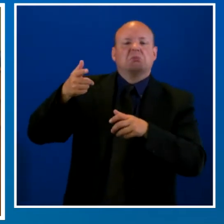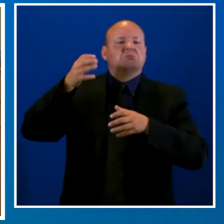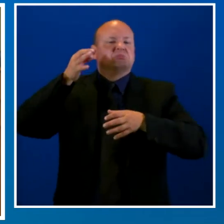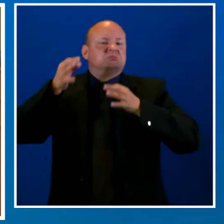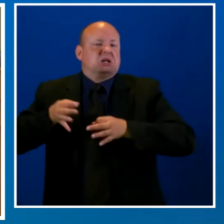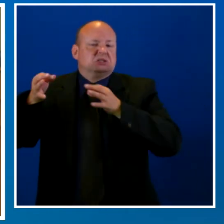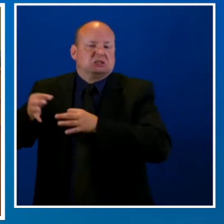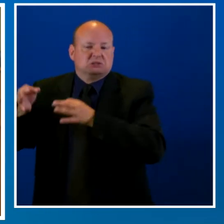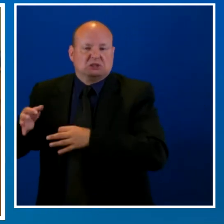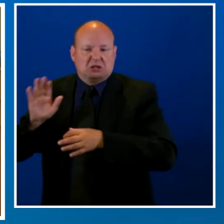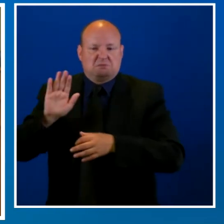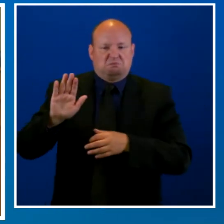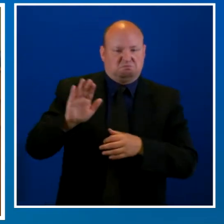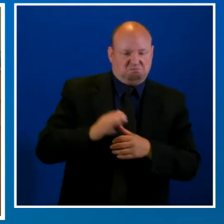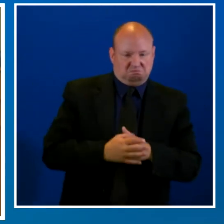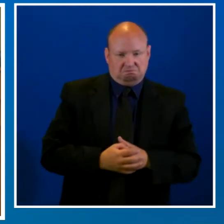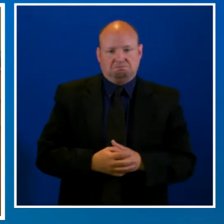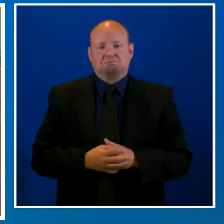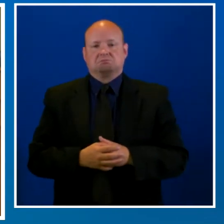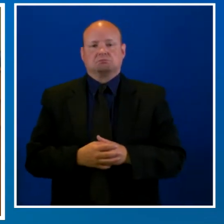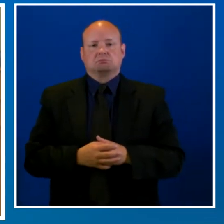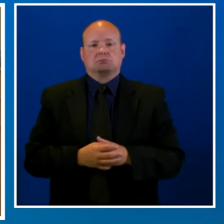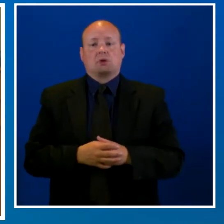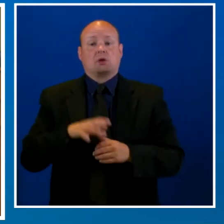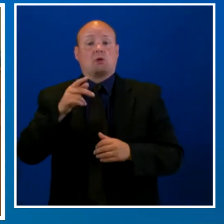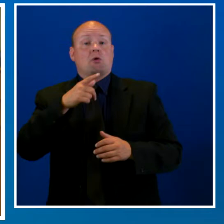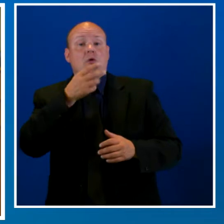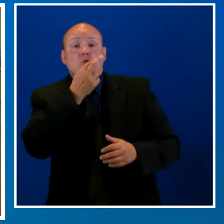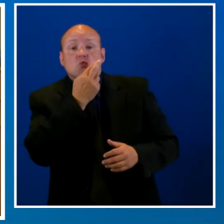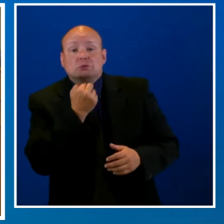Restaurants, bars, bowling alleys and grocery stores will be fully open.